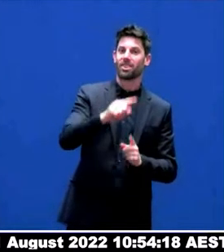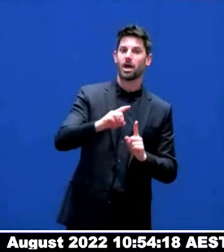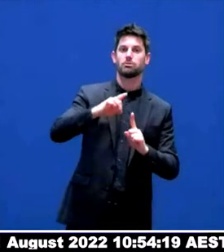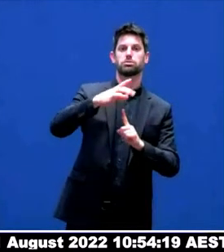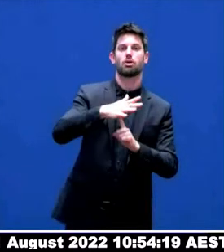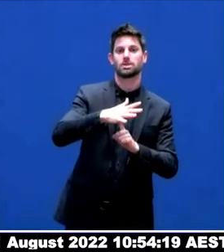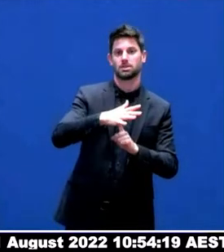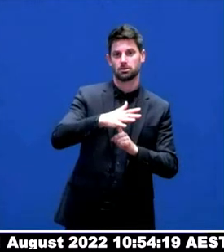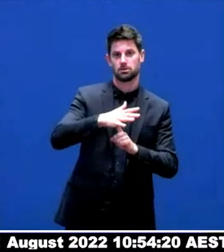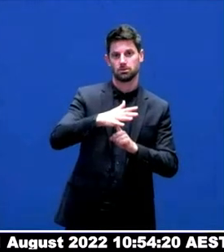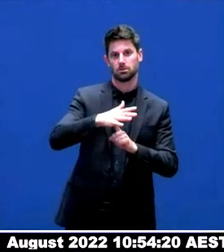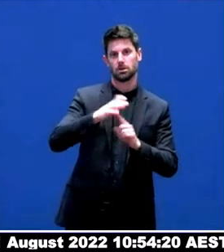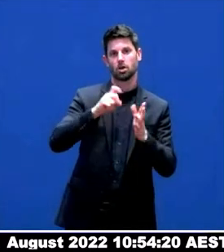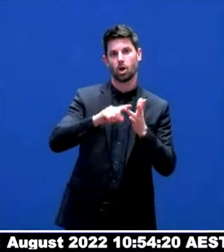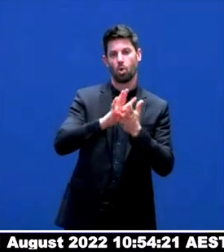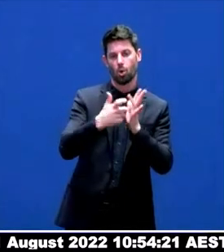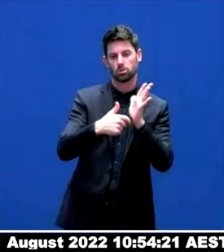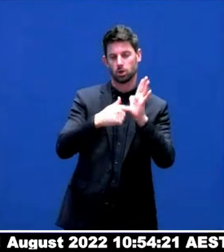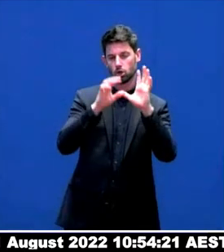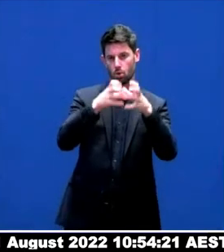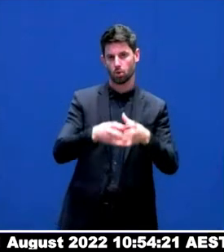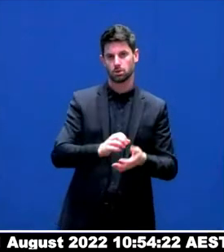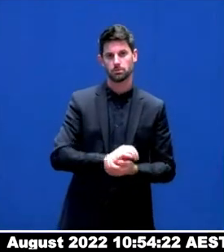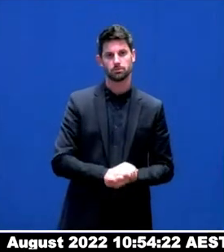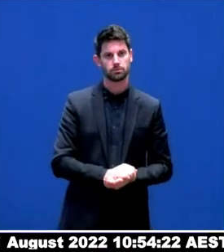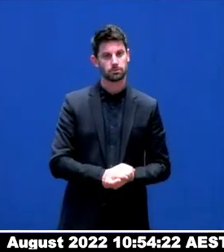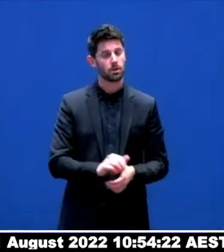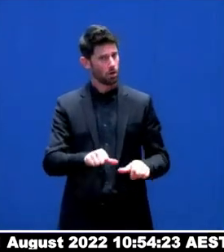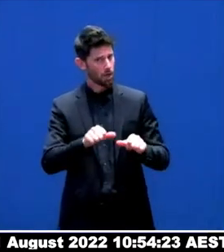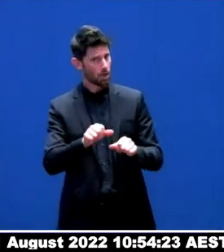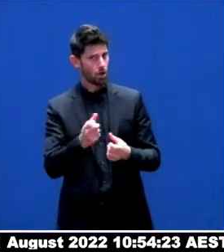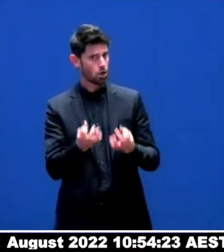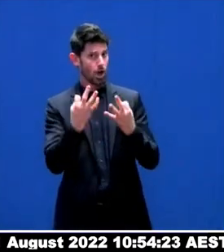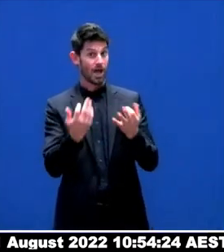Agreement. MS EASTMAN: So, there's no additional funding either through the